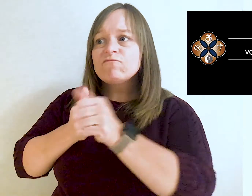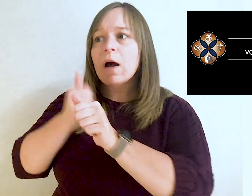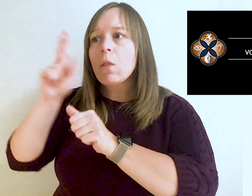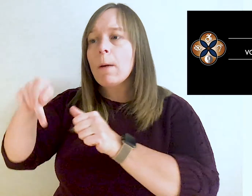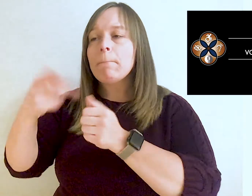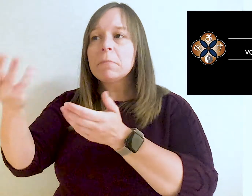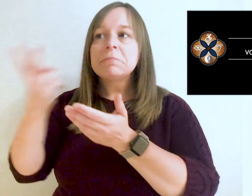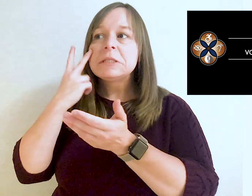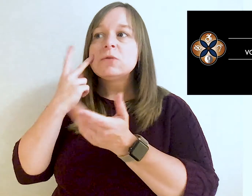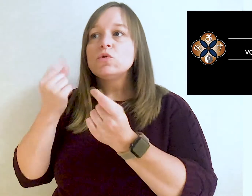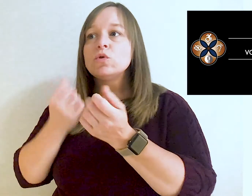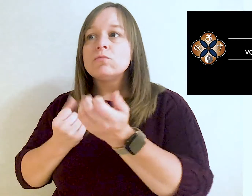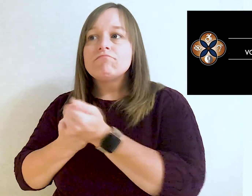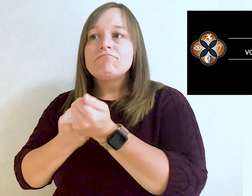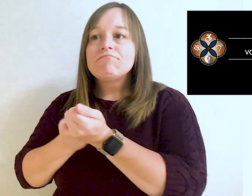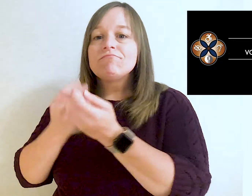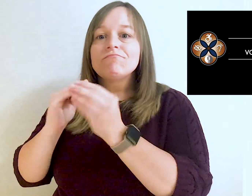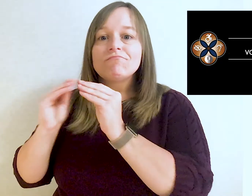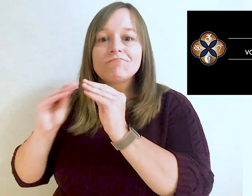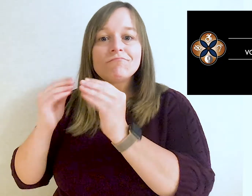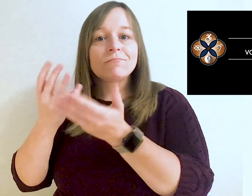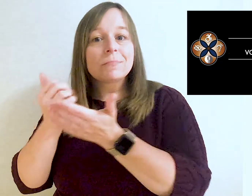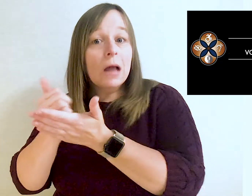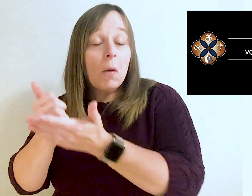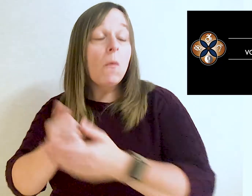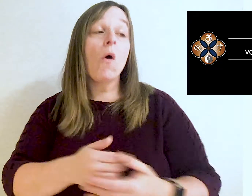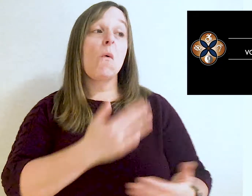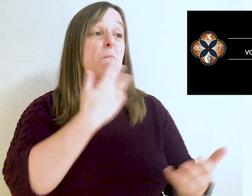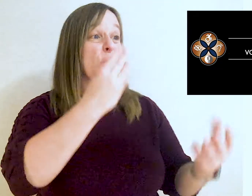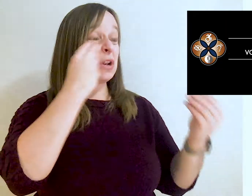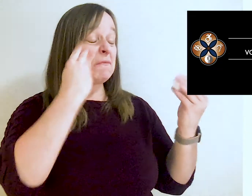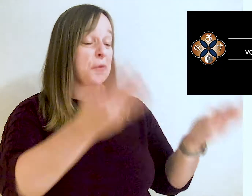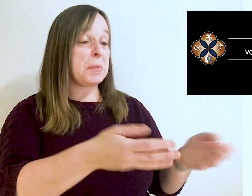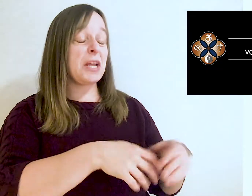see what we can do to assist. K: That's really great information.